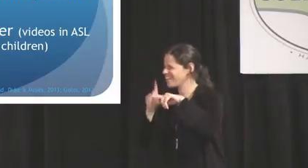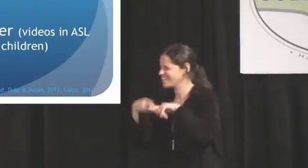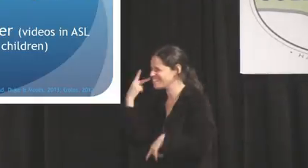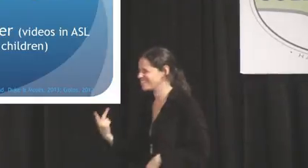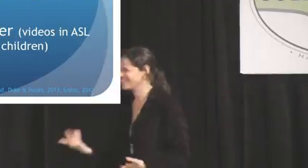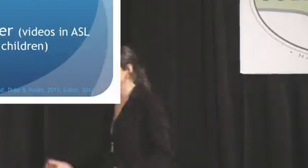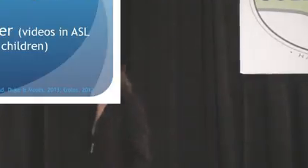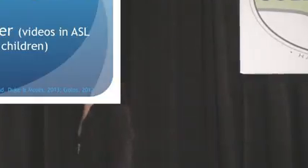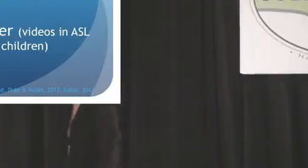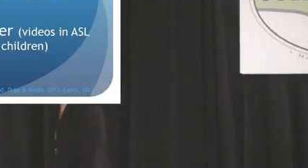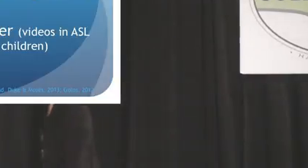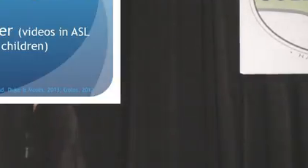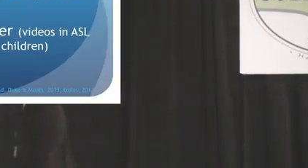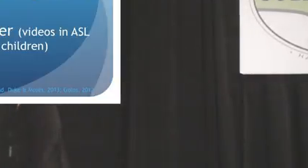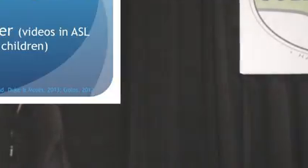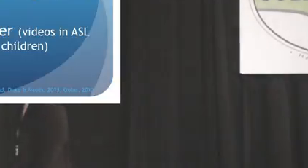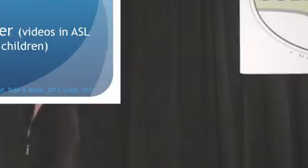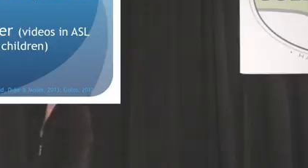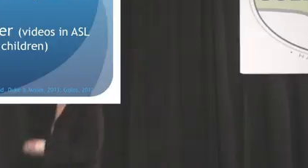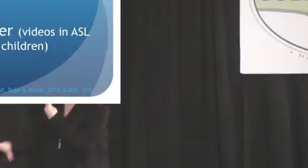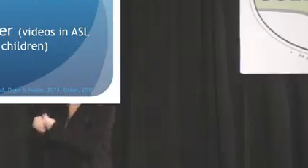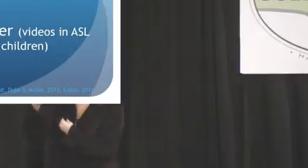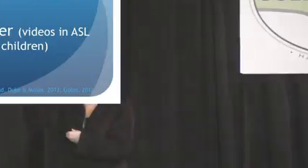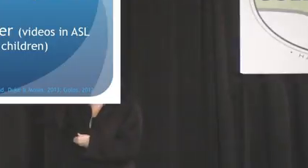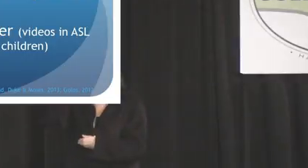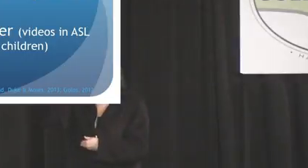the environment, they're constantly being reminded of print.